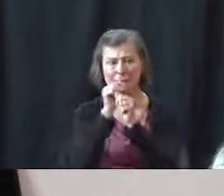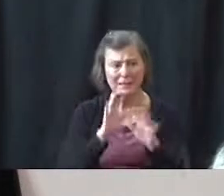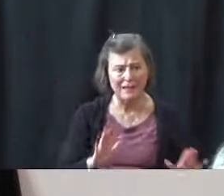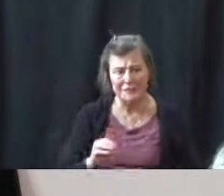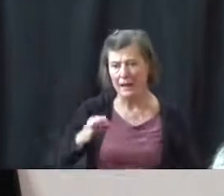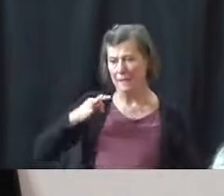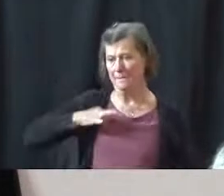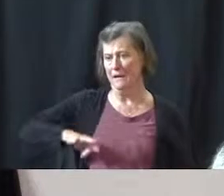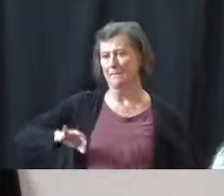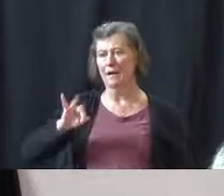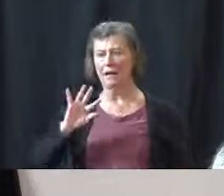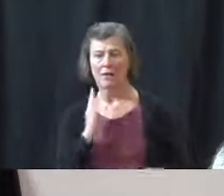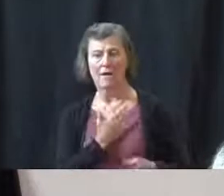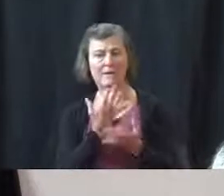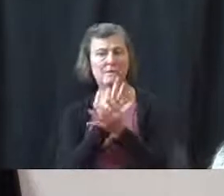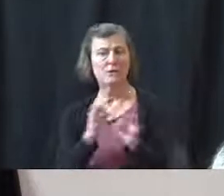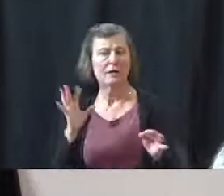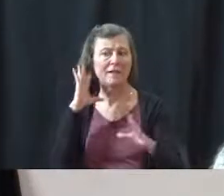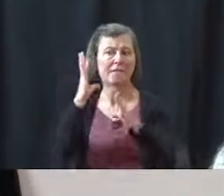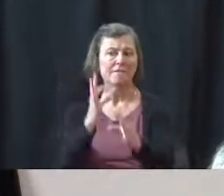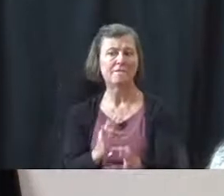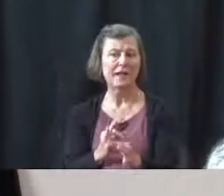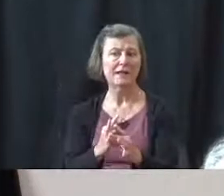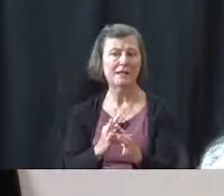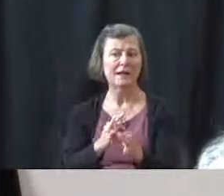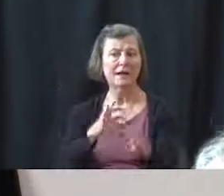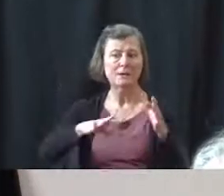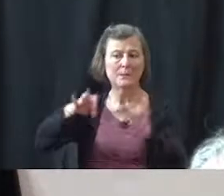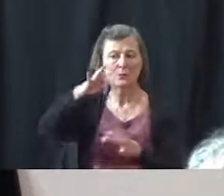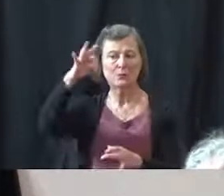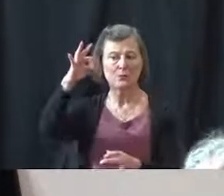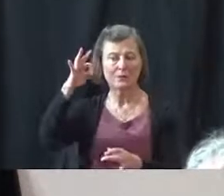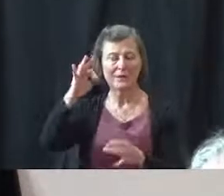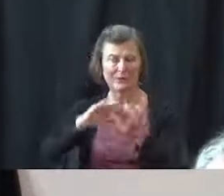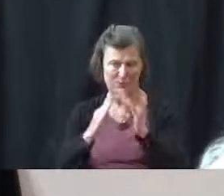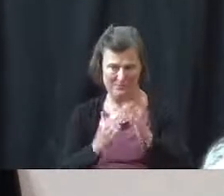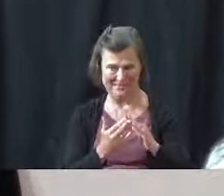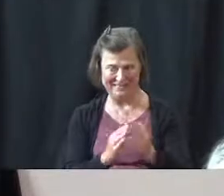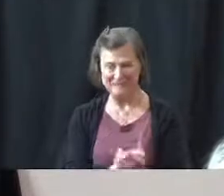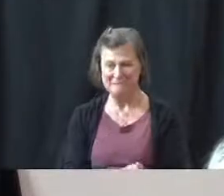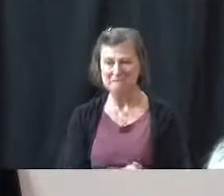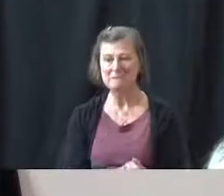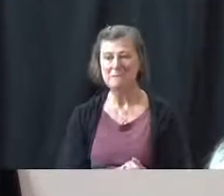of our free faith spiritual community